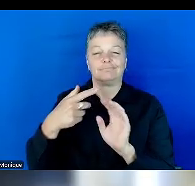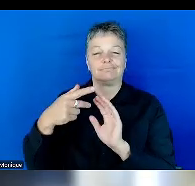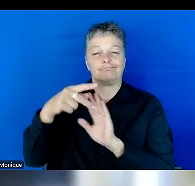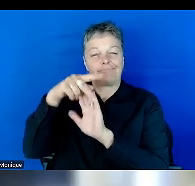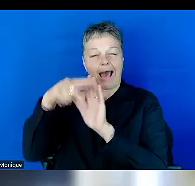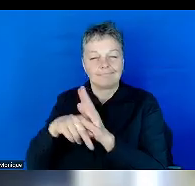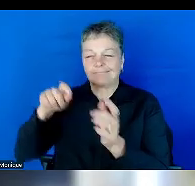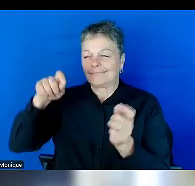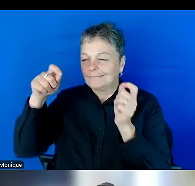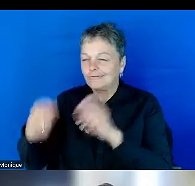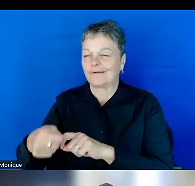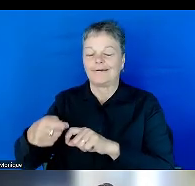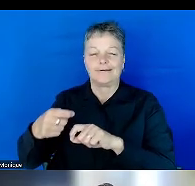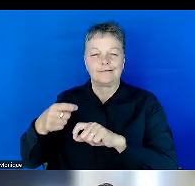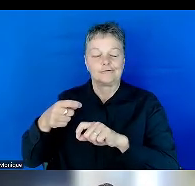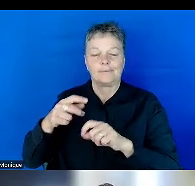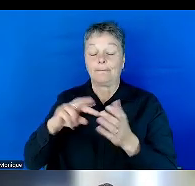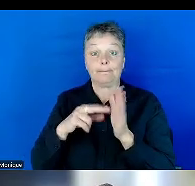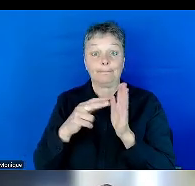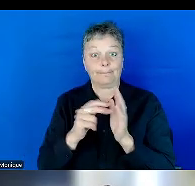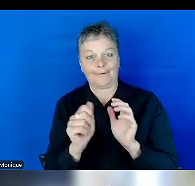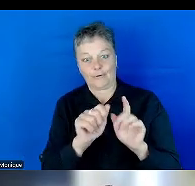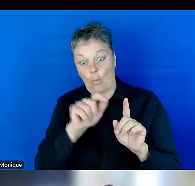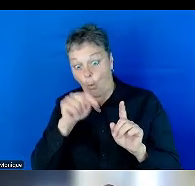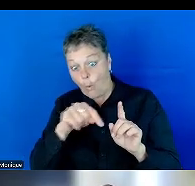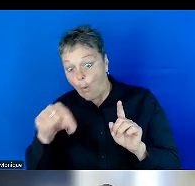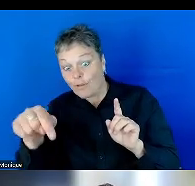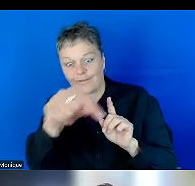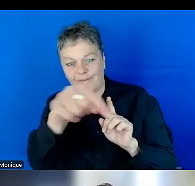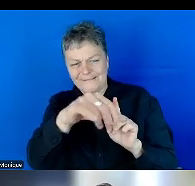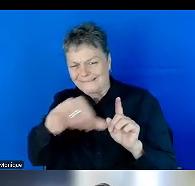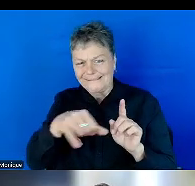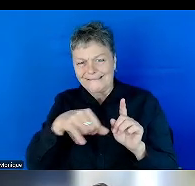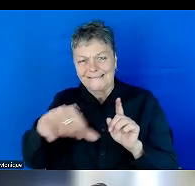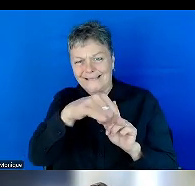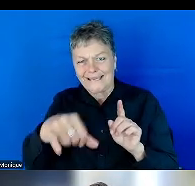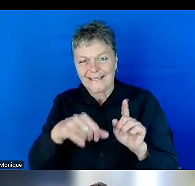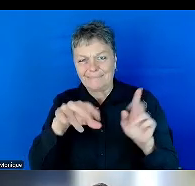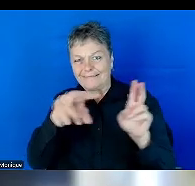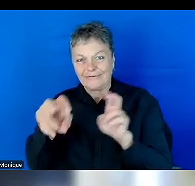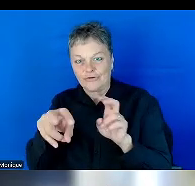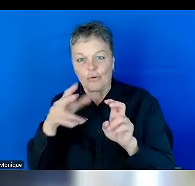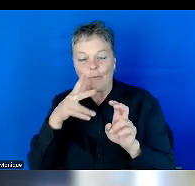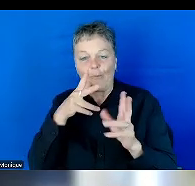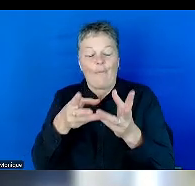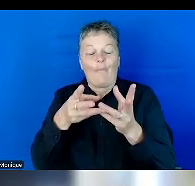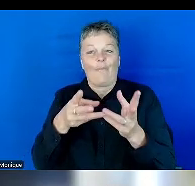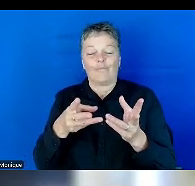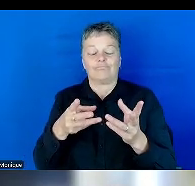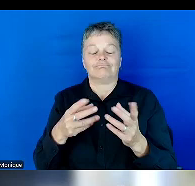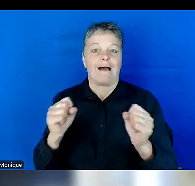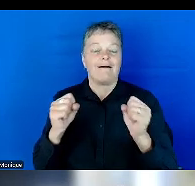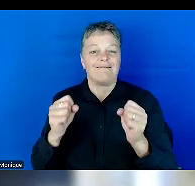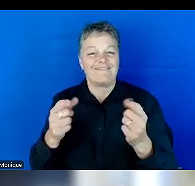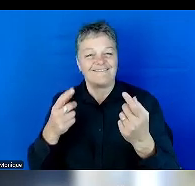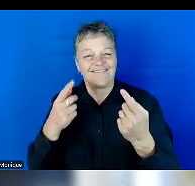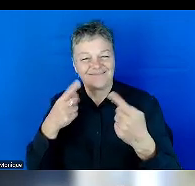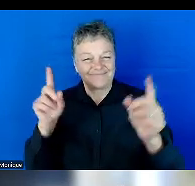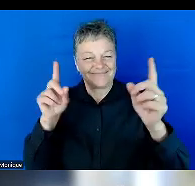better the rights of persons with disabilities in Ontario. So it's really to improve, you know, all